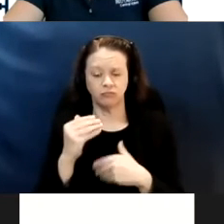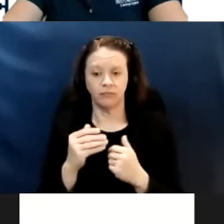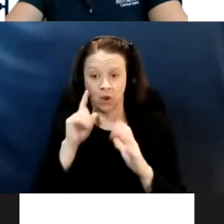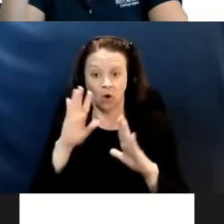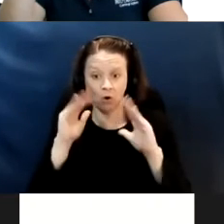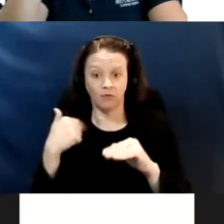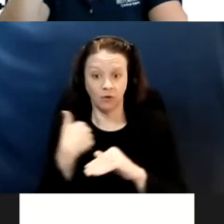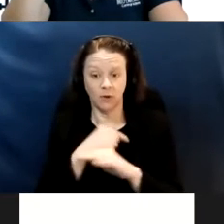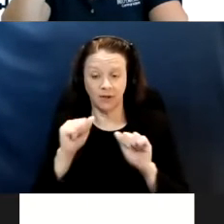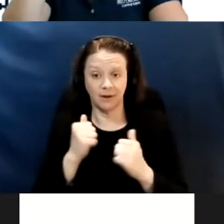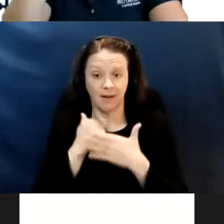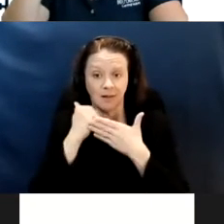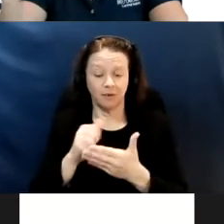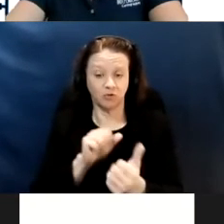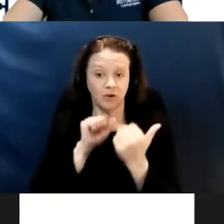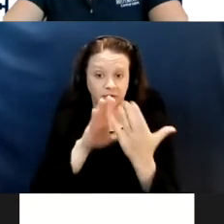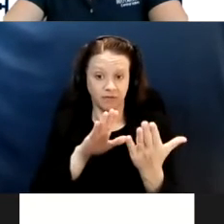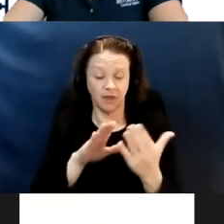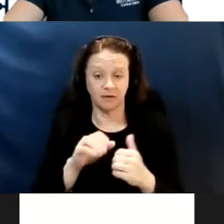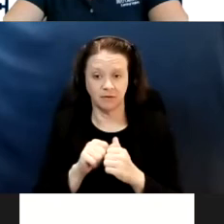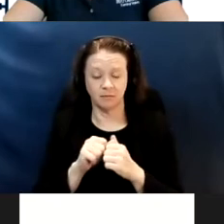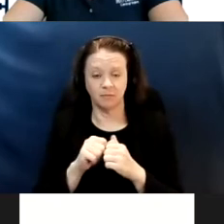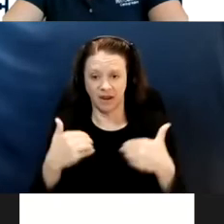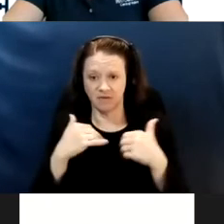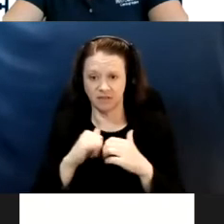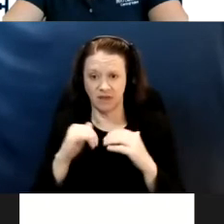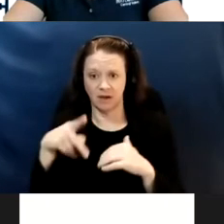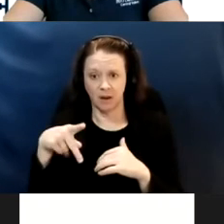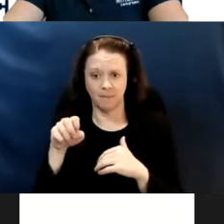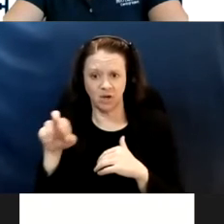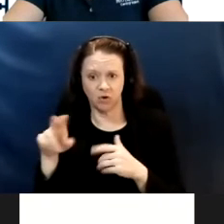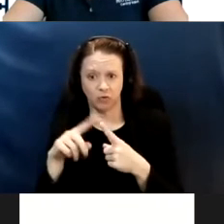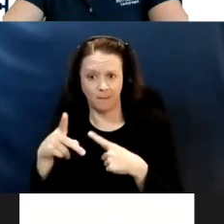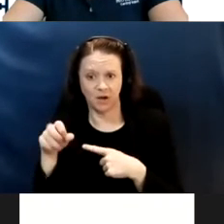that by having those peer-to-peer connections in our videos. [Susan] That's great.